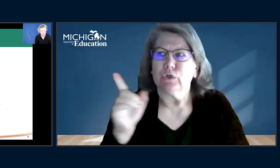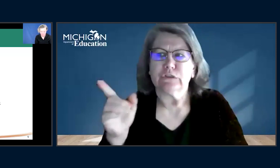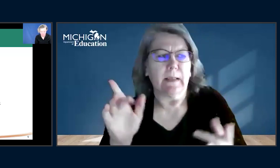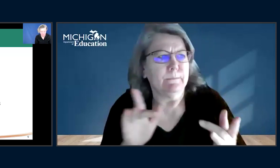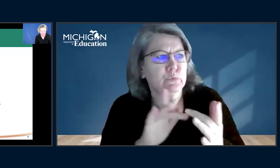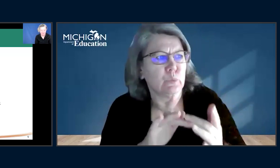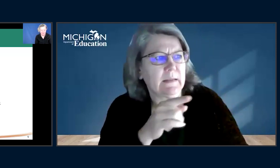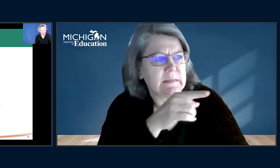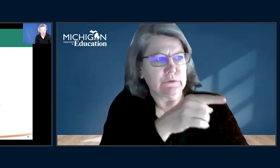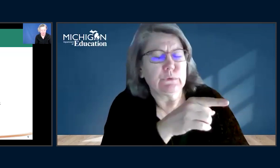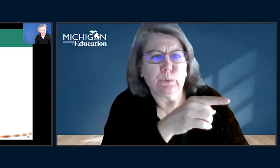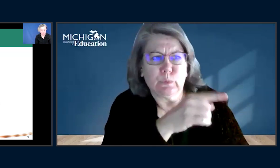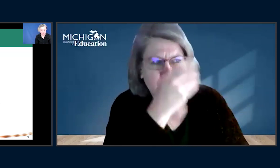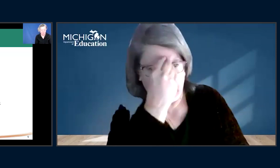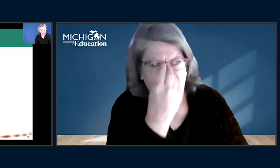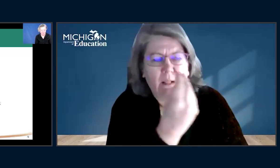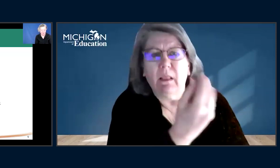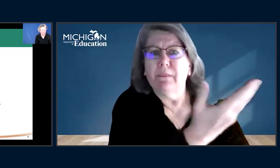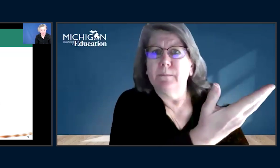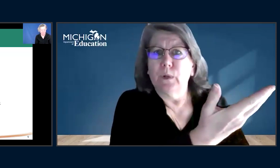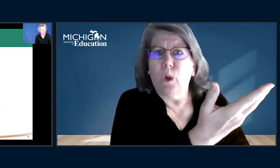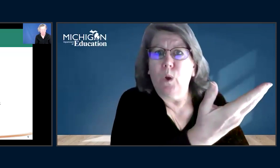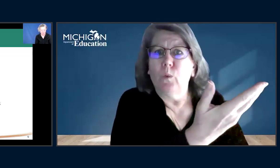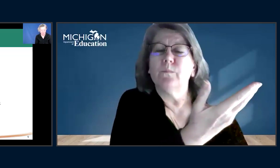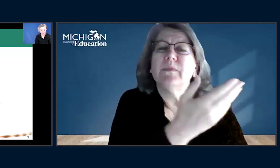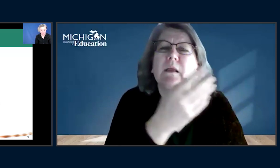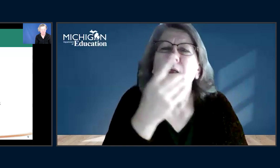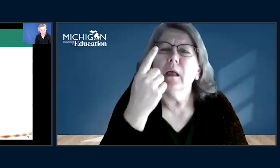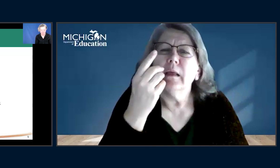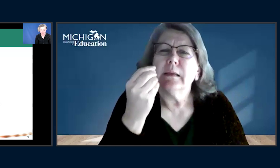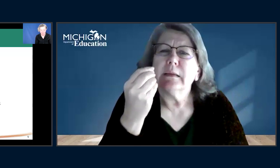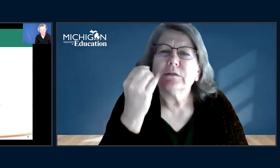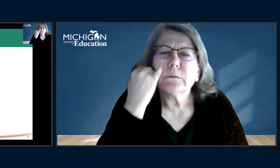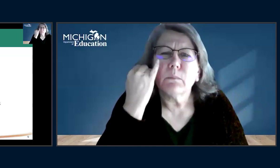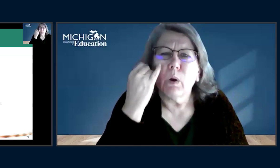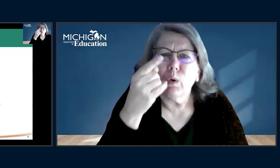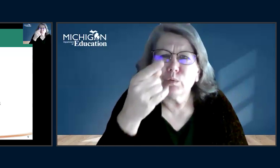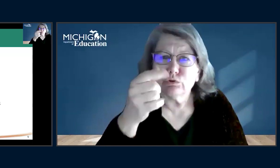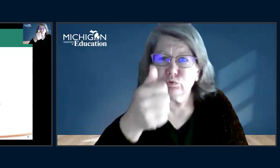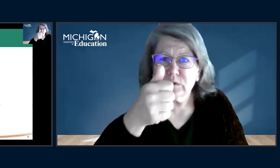you know, whoever it would be, and I encourage you to speak with your ISD, so there's some information to let them know that your child